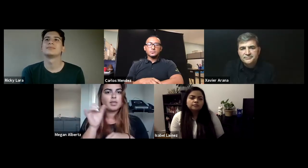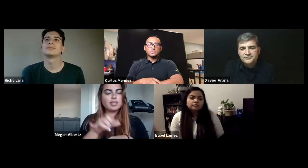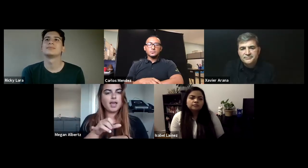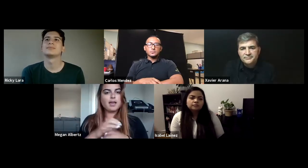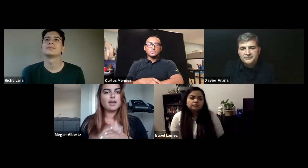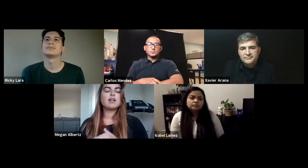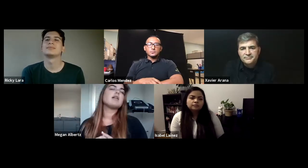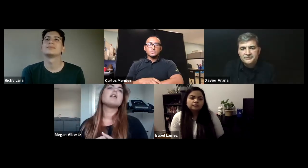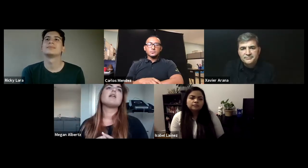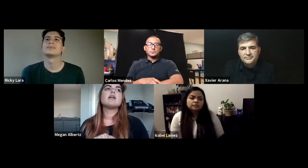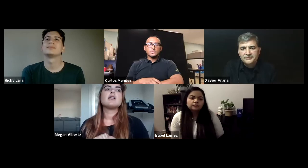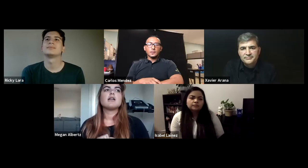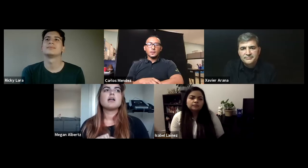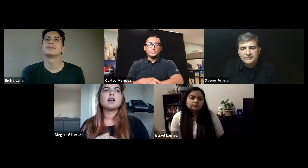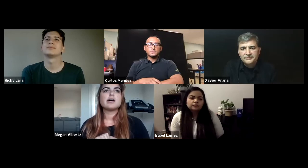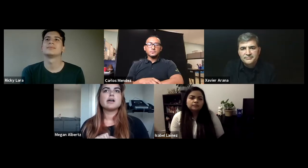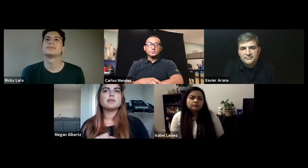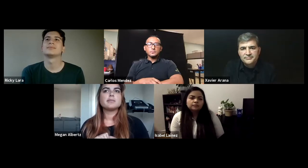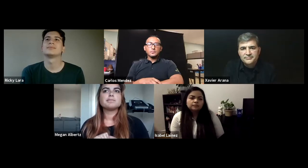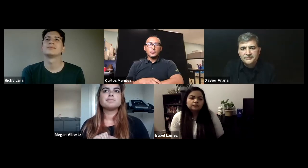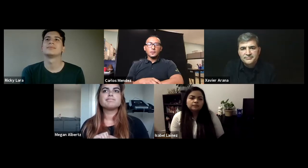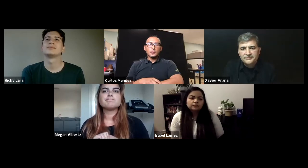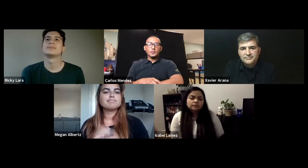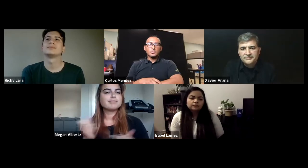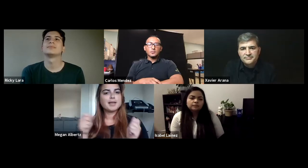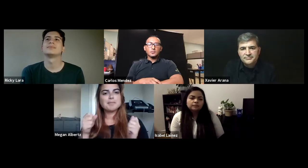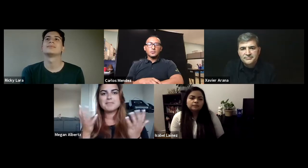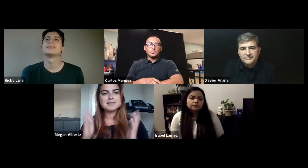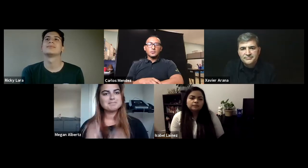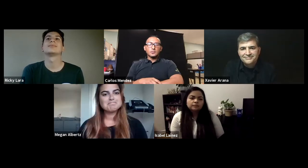Um, I think it would be really valuable for students.